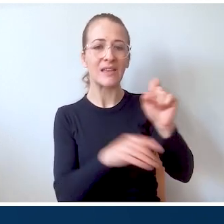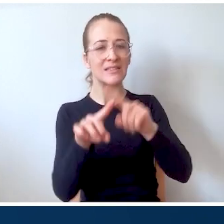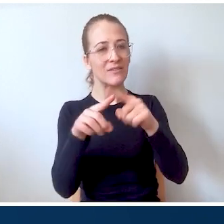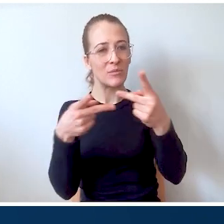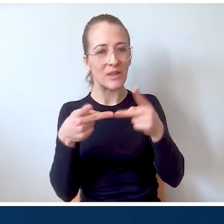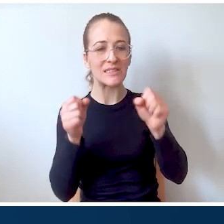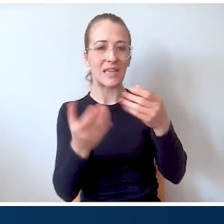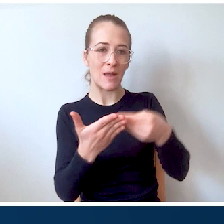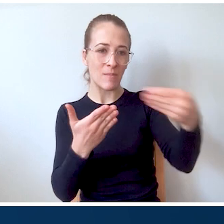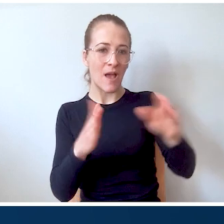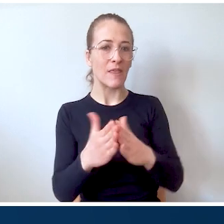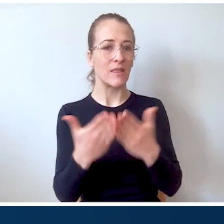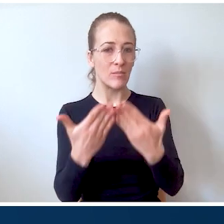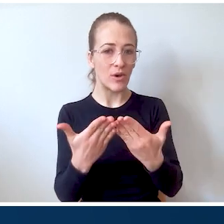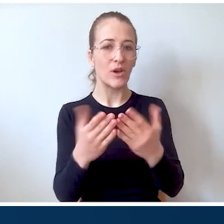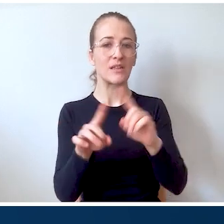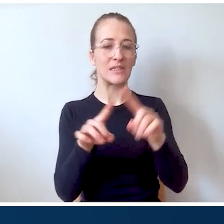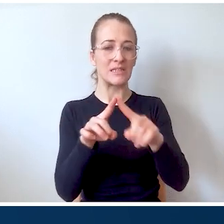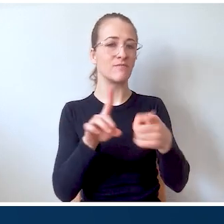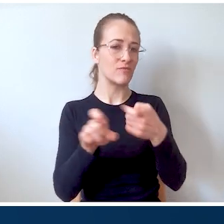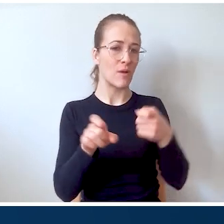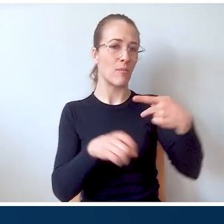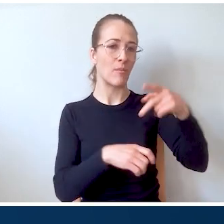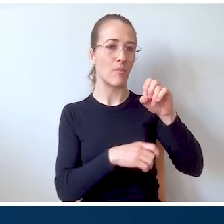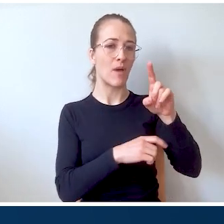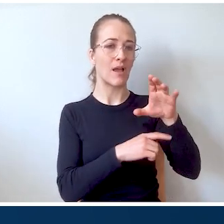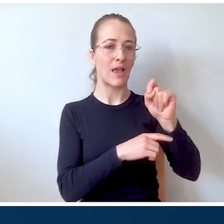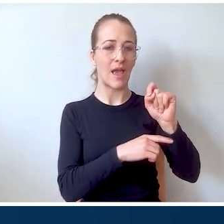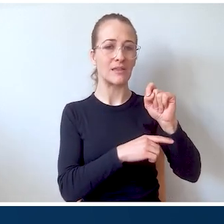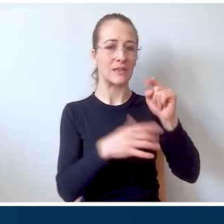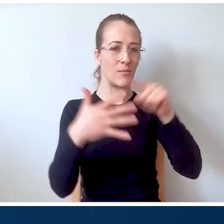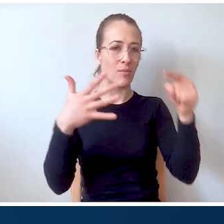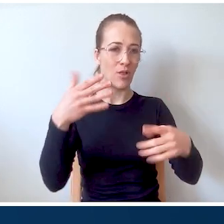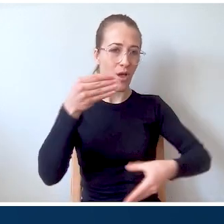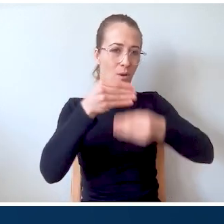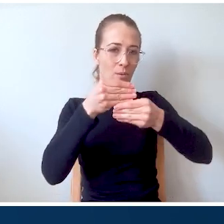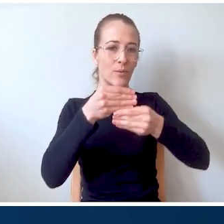and the notes of this podcast. And as I said, I would love to talk to you more.